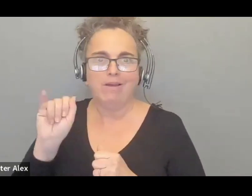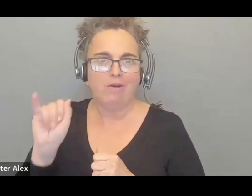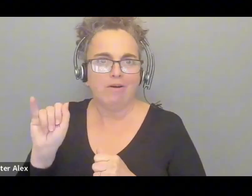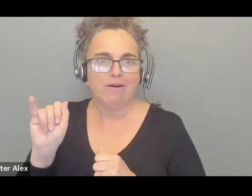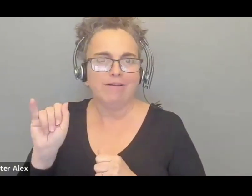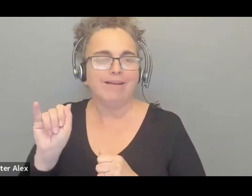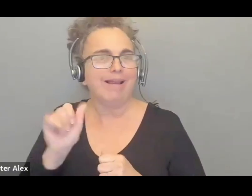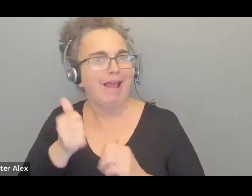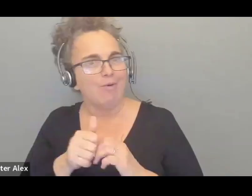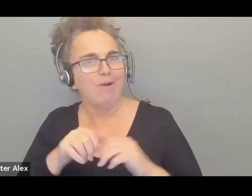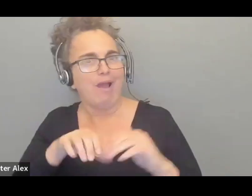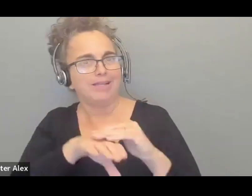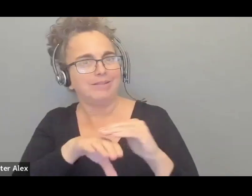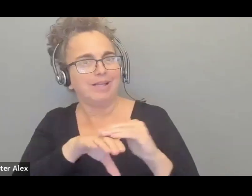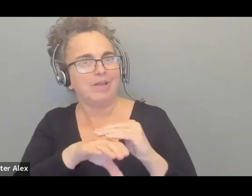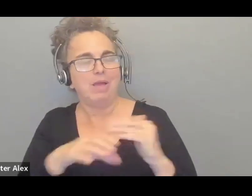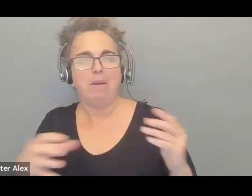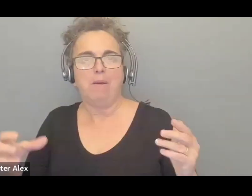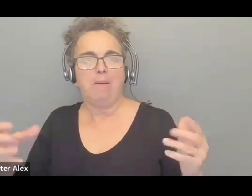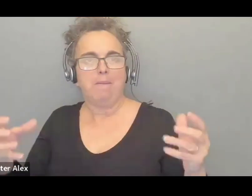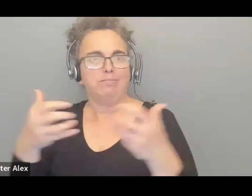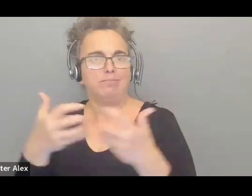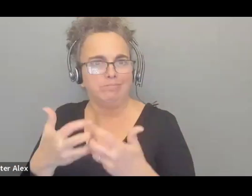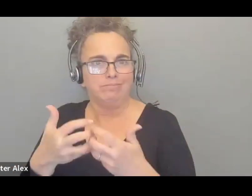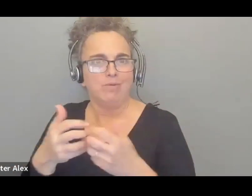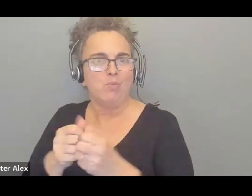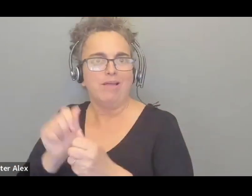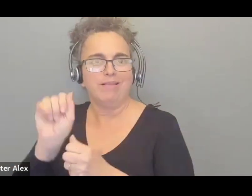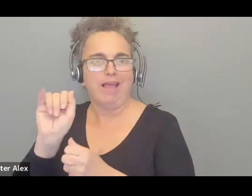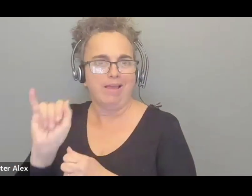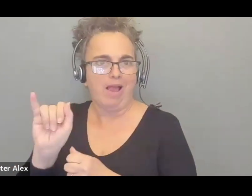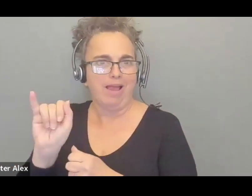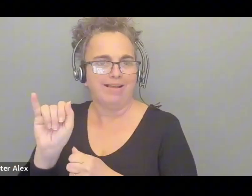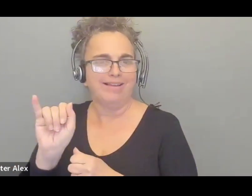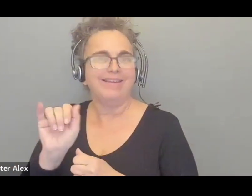accessibility powered with AI is getting better,